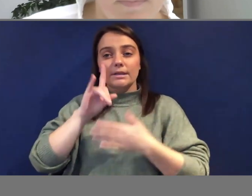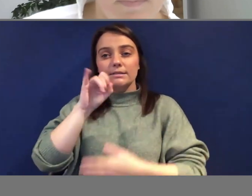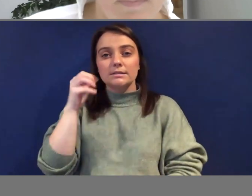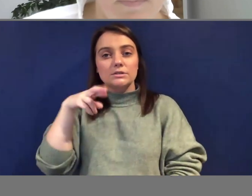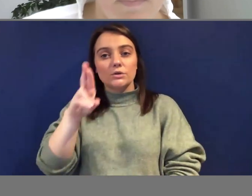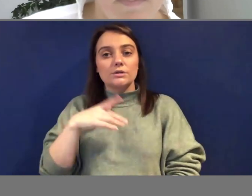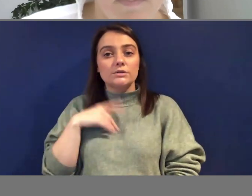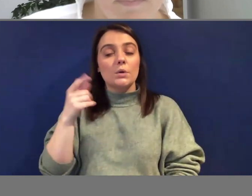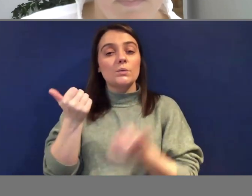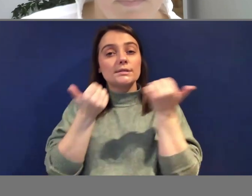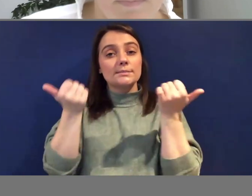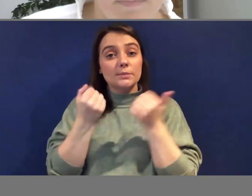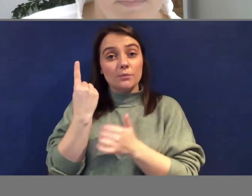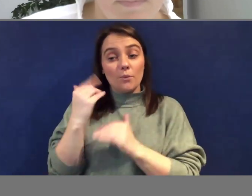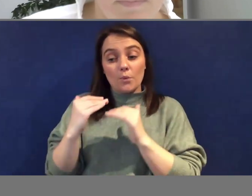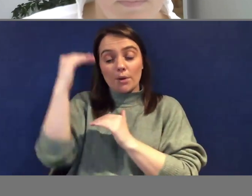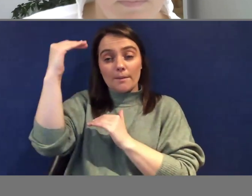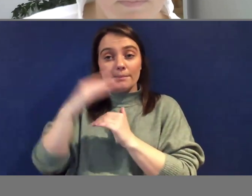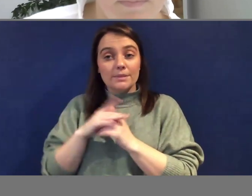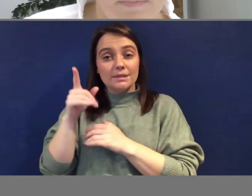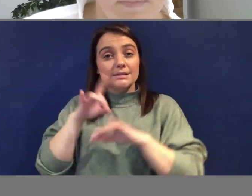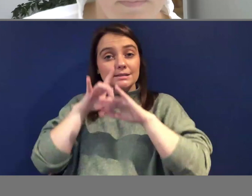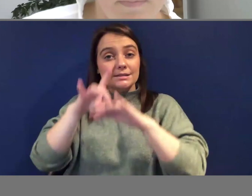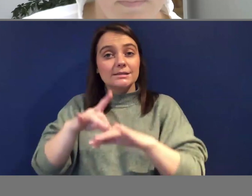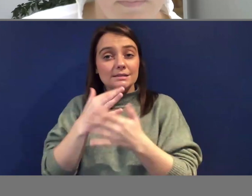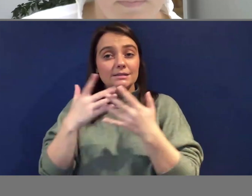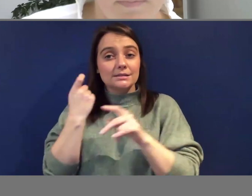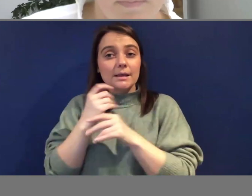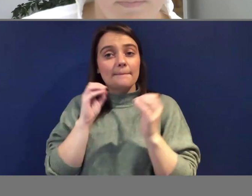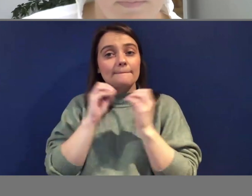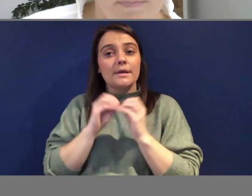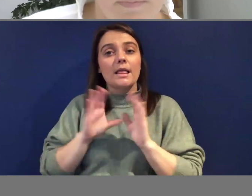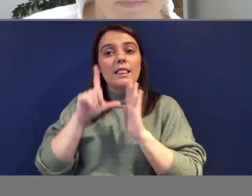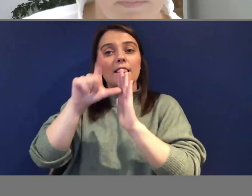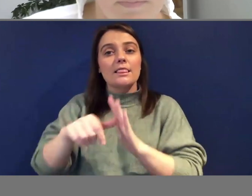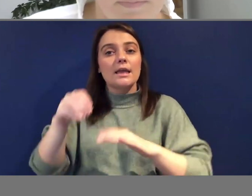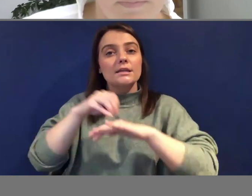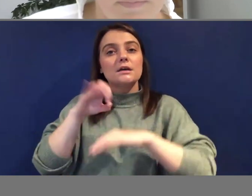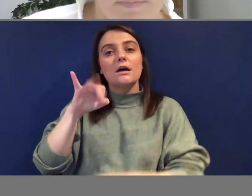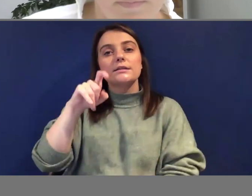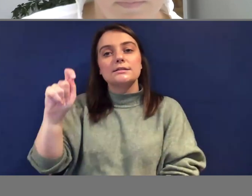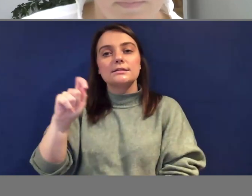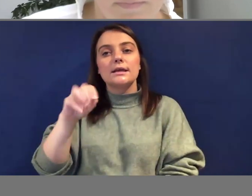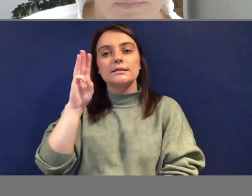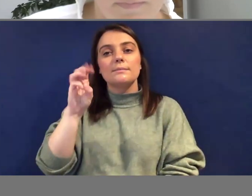year of age and older the disease is most often referred to as late onset Pompei disease or LOPD